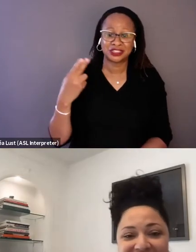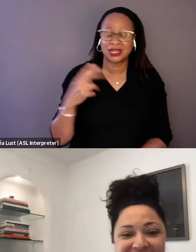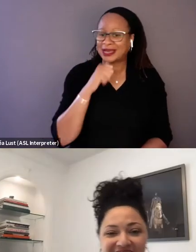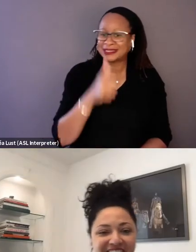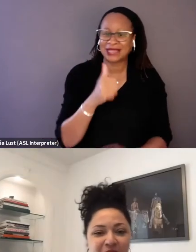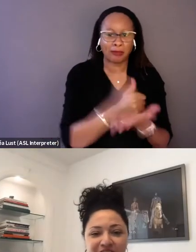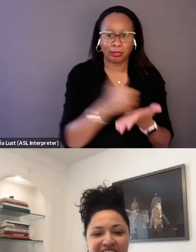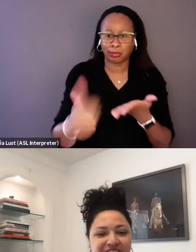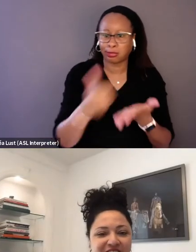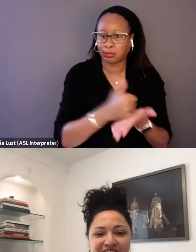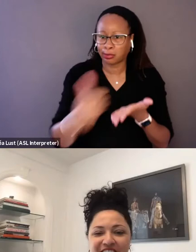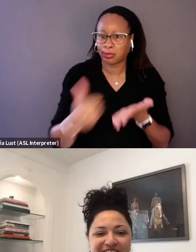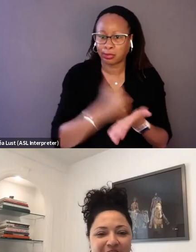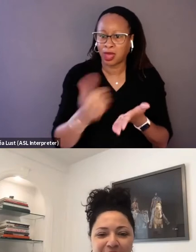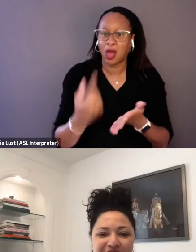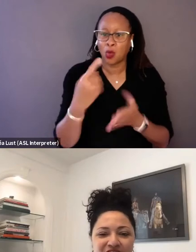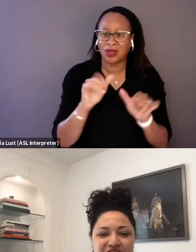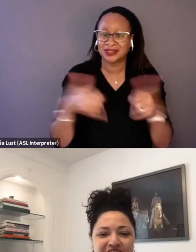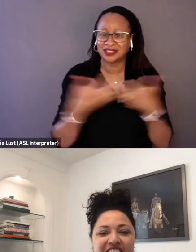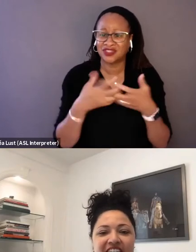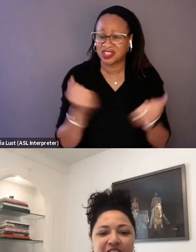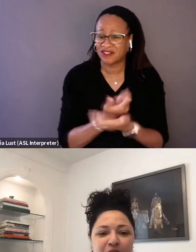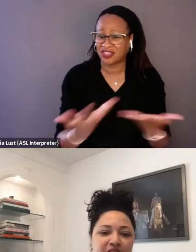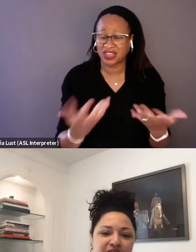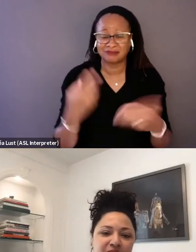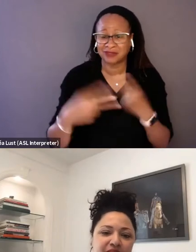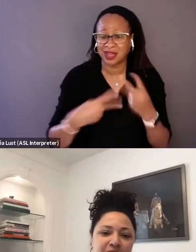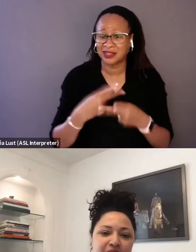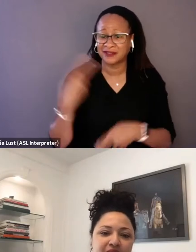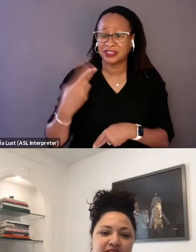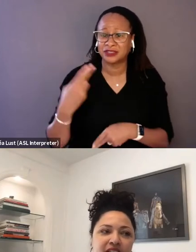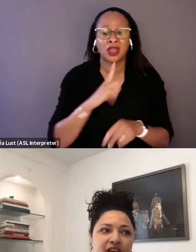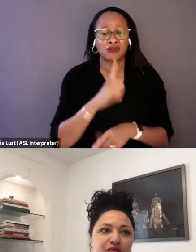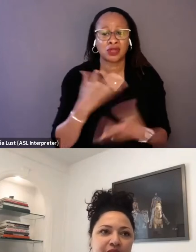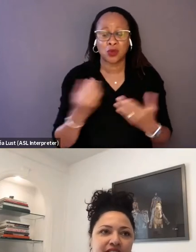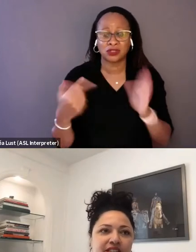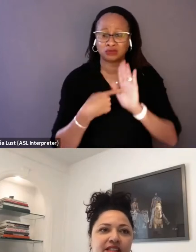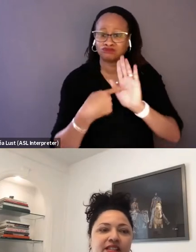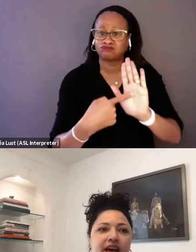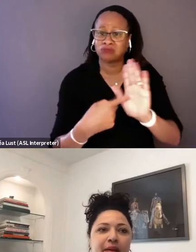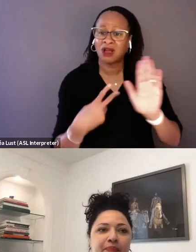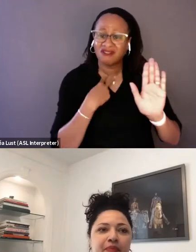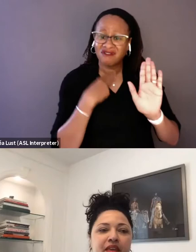It's not a one size fits all type of history. And we wanted to really raise voices